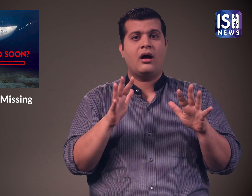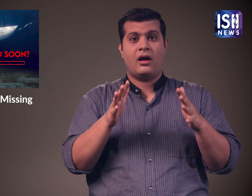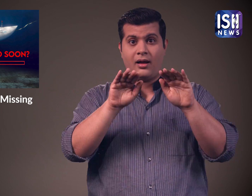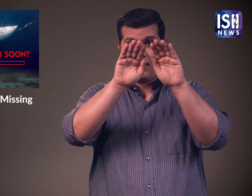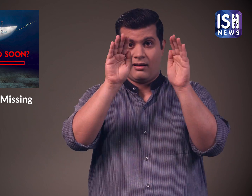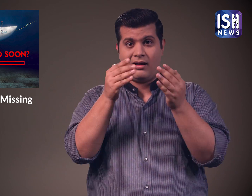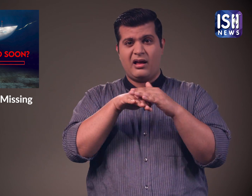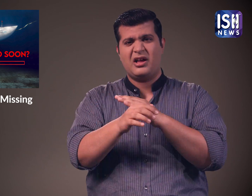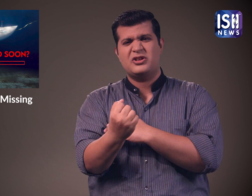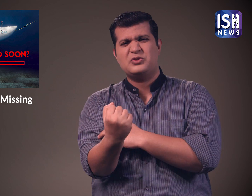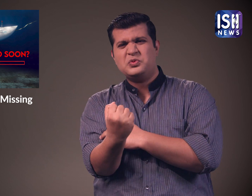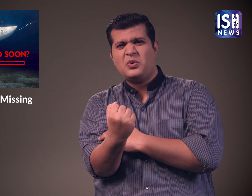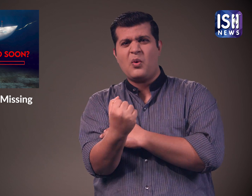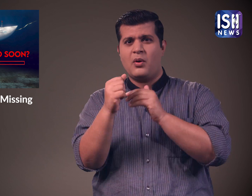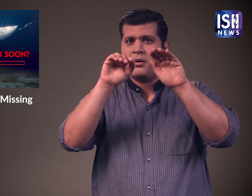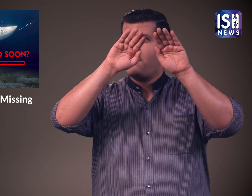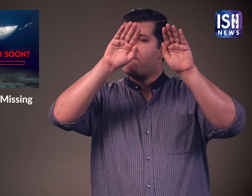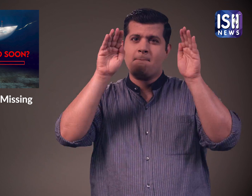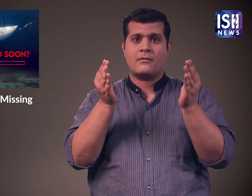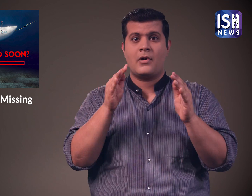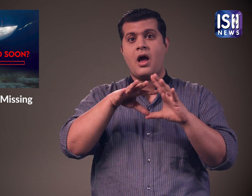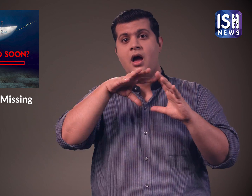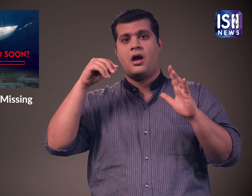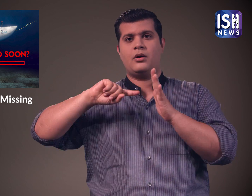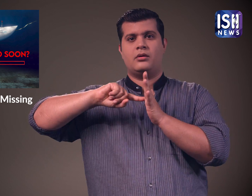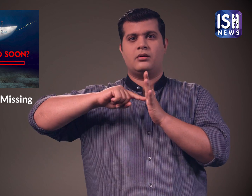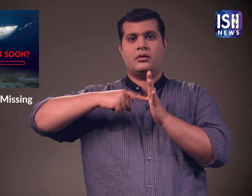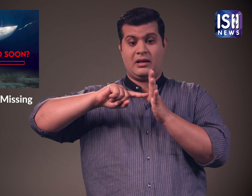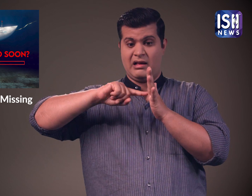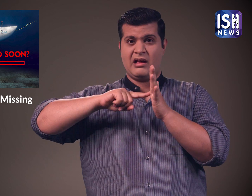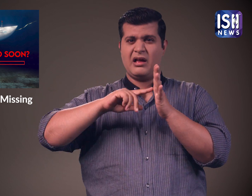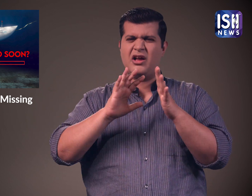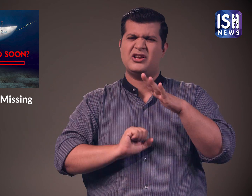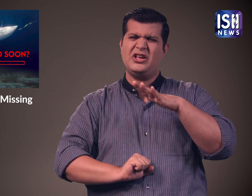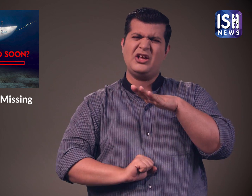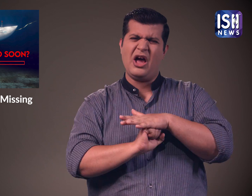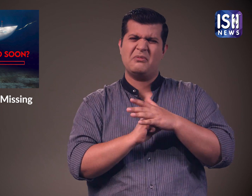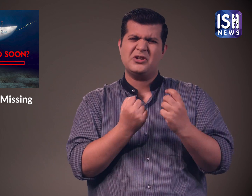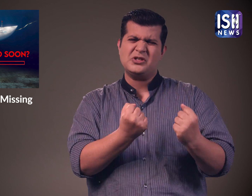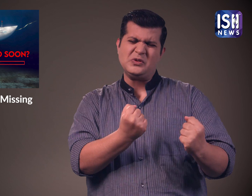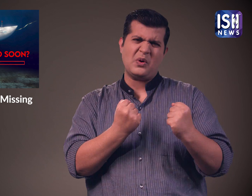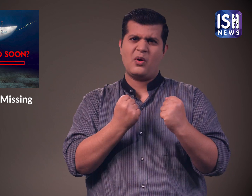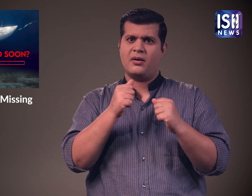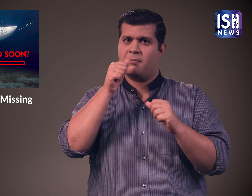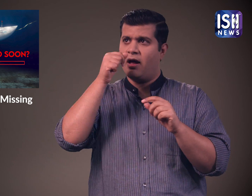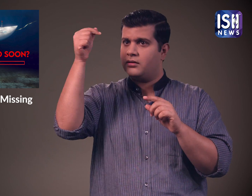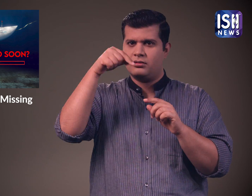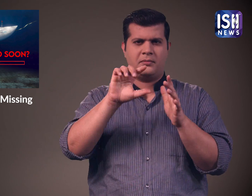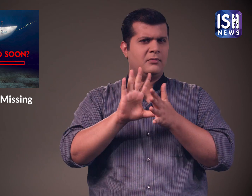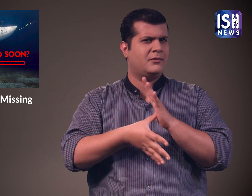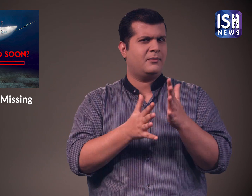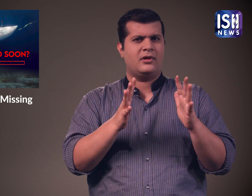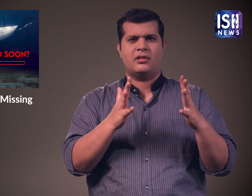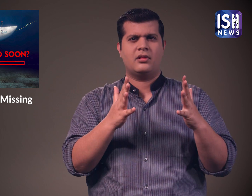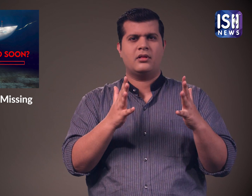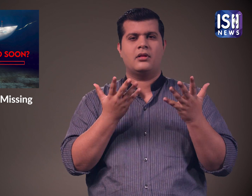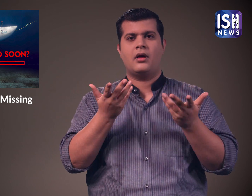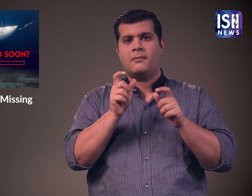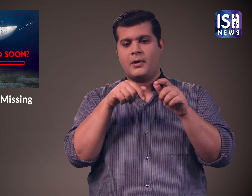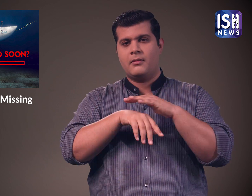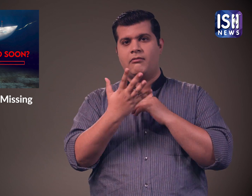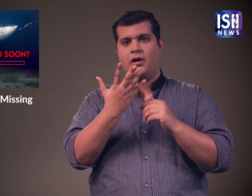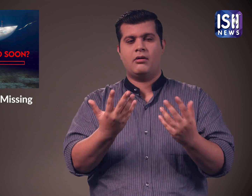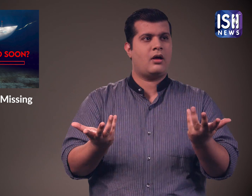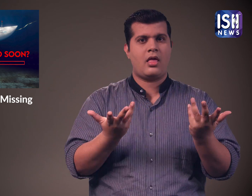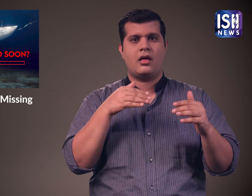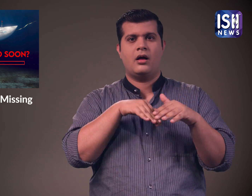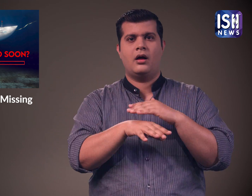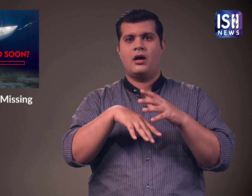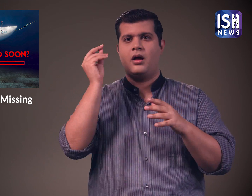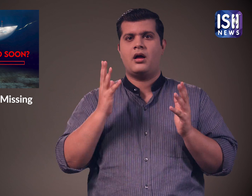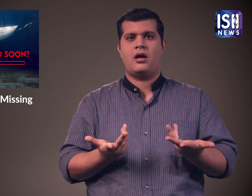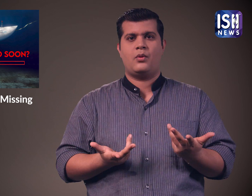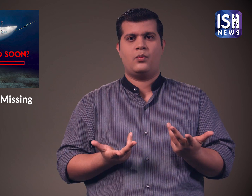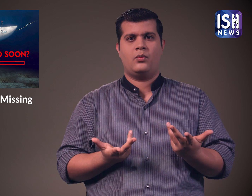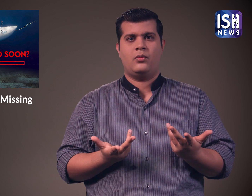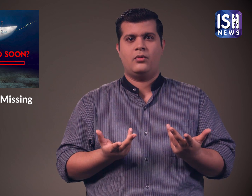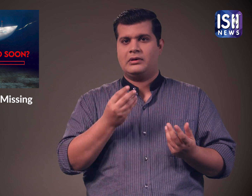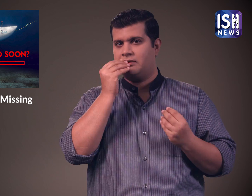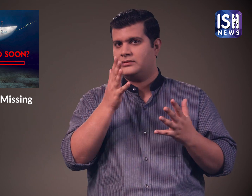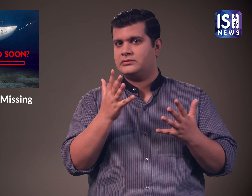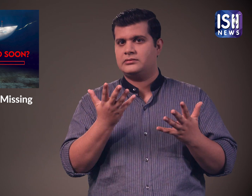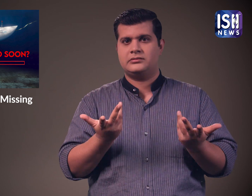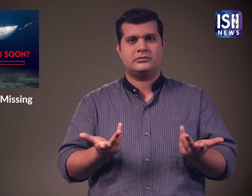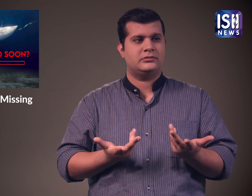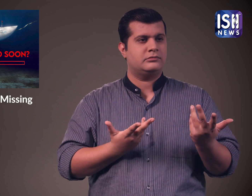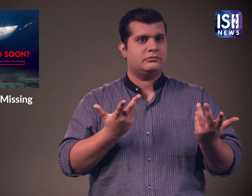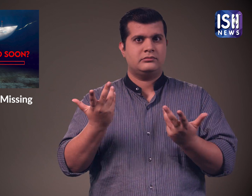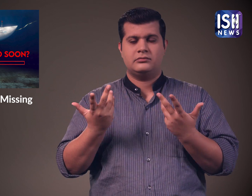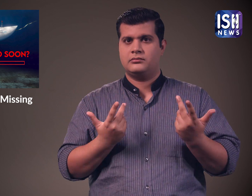The Titan is deadbolted with 17 deadbolts that seal the submersible. It is locked from the outside. Hence they are stuck.